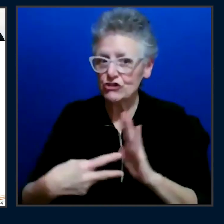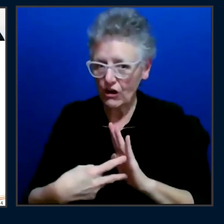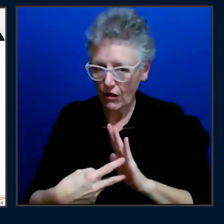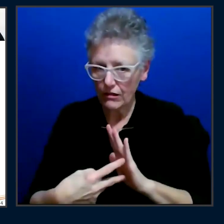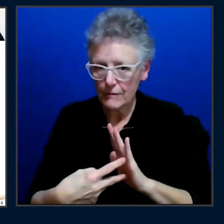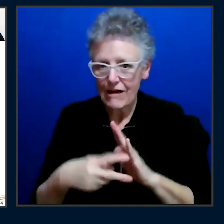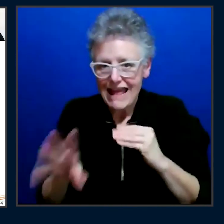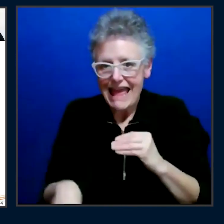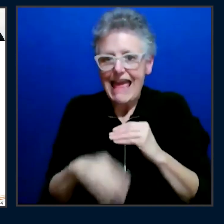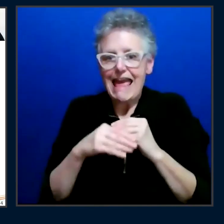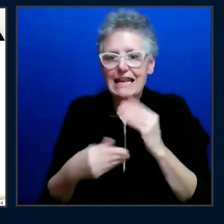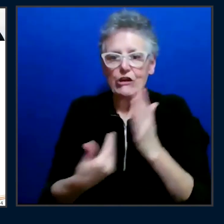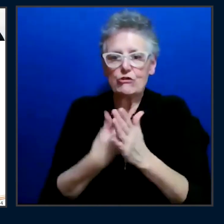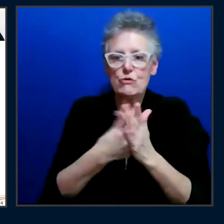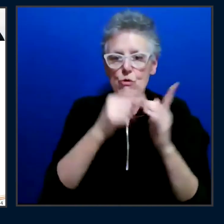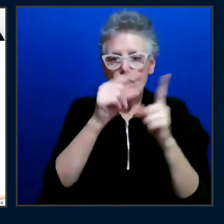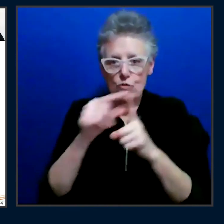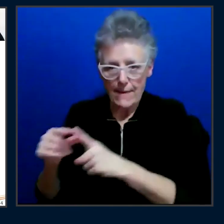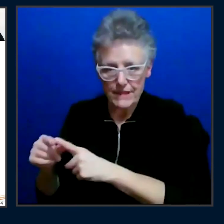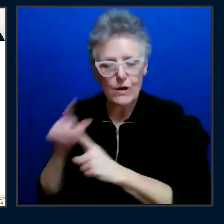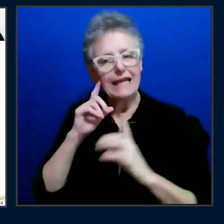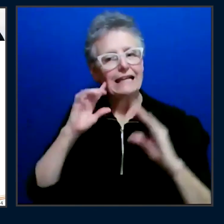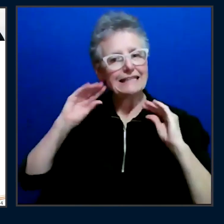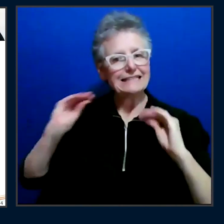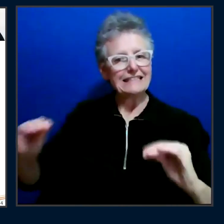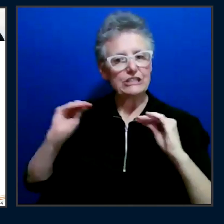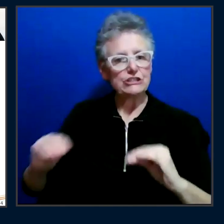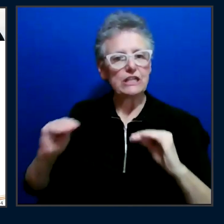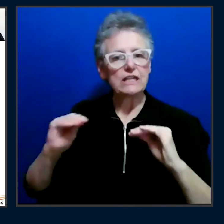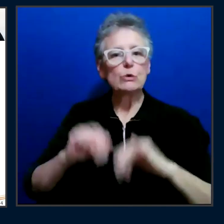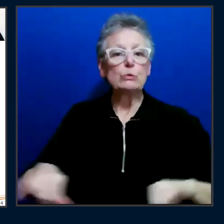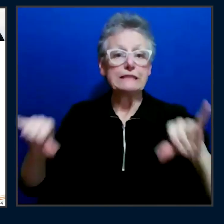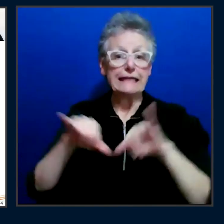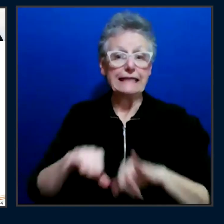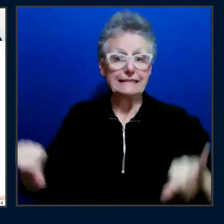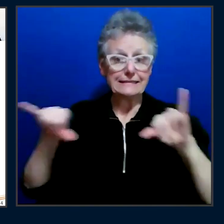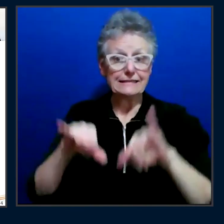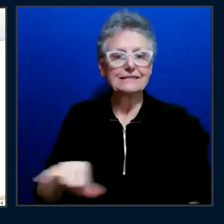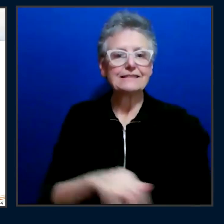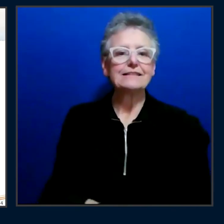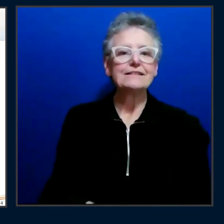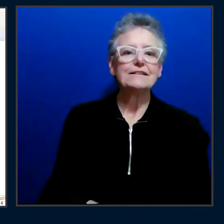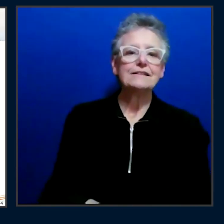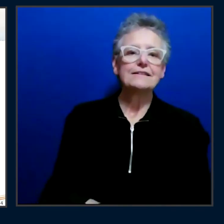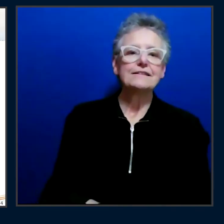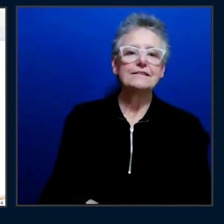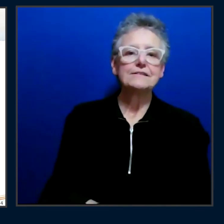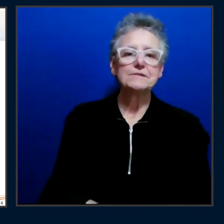about adding new vocabulary and teaching routines.